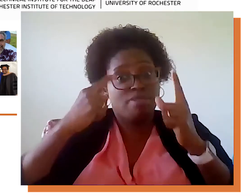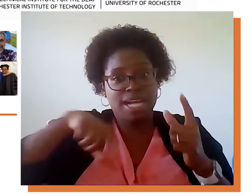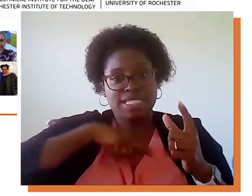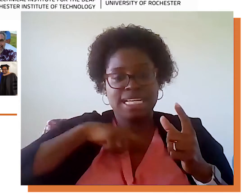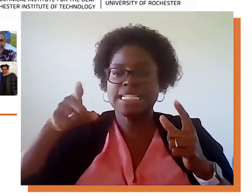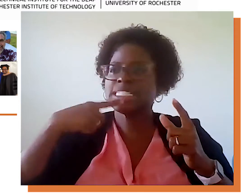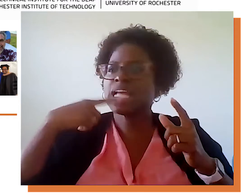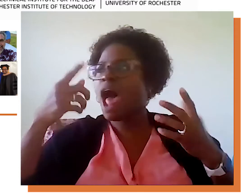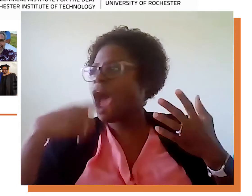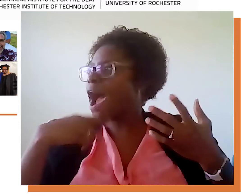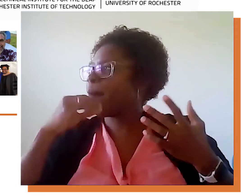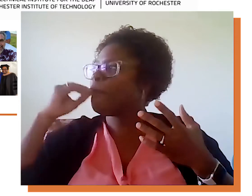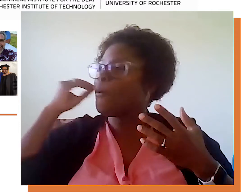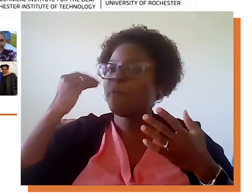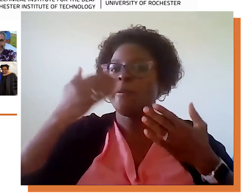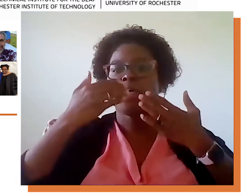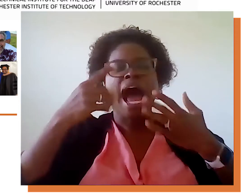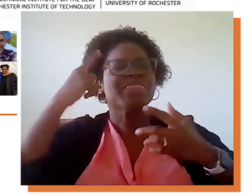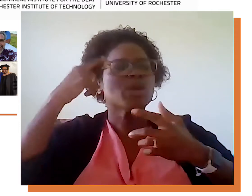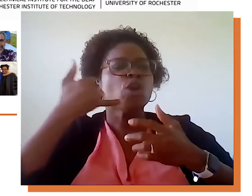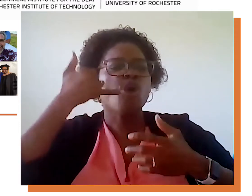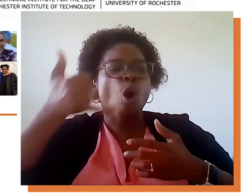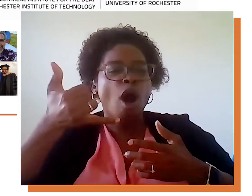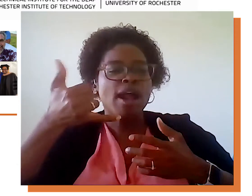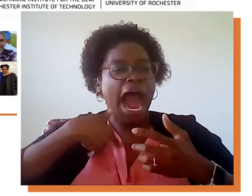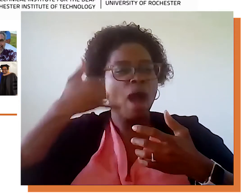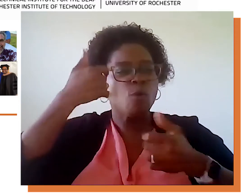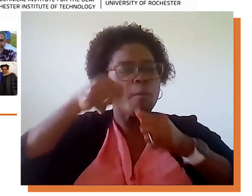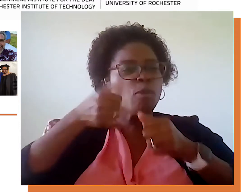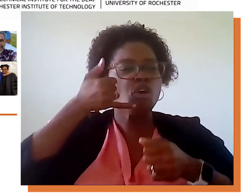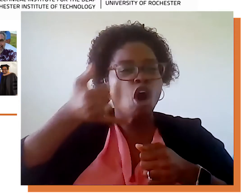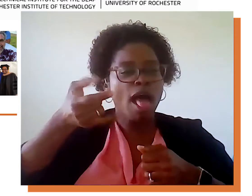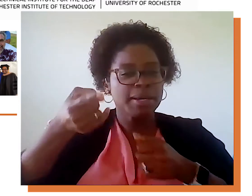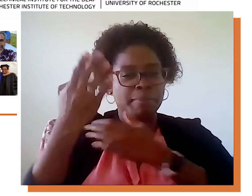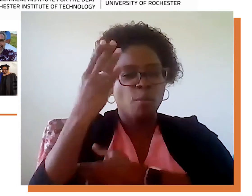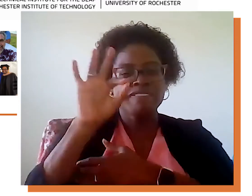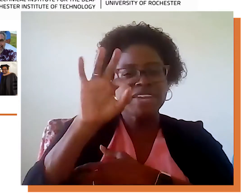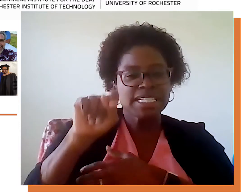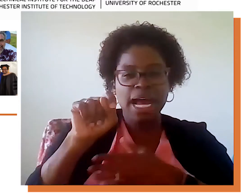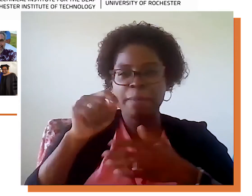without Peter Hauser and Jennifer Gravitz and Dr. Jess. I remember calling Peter one time,